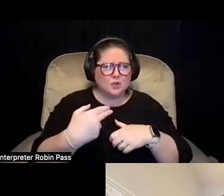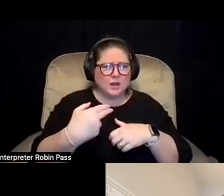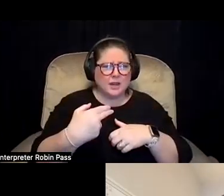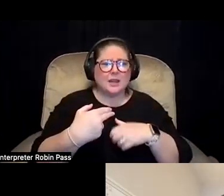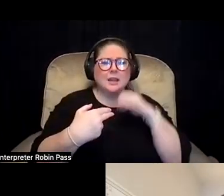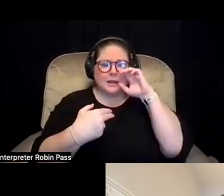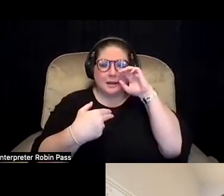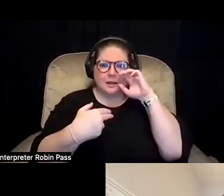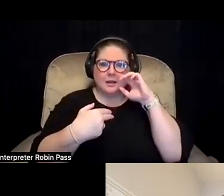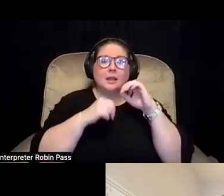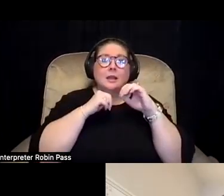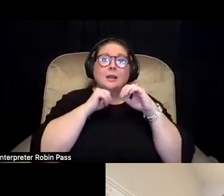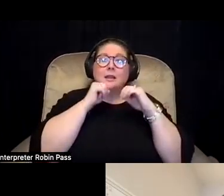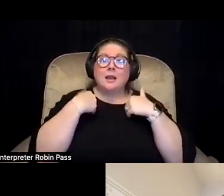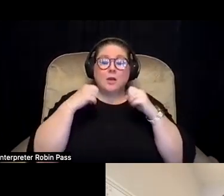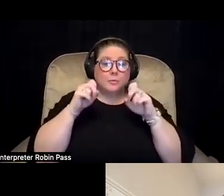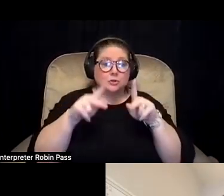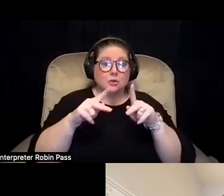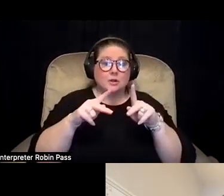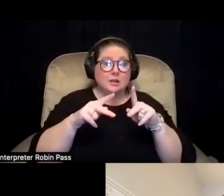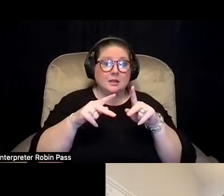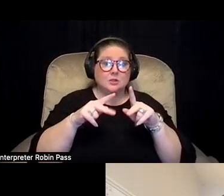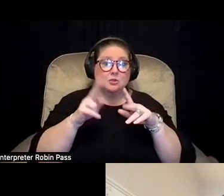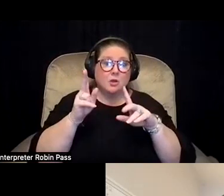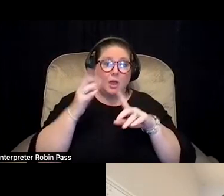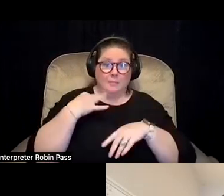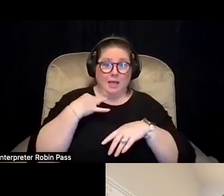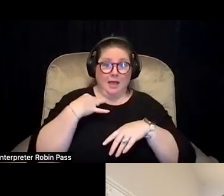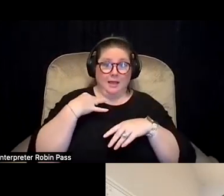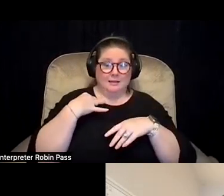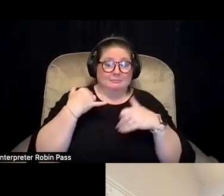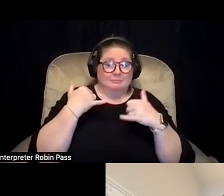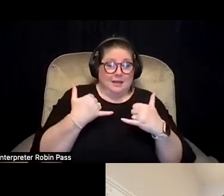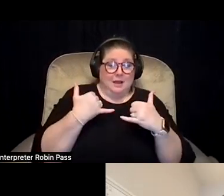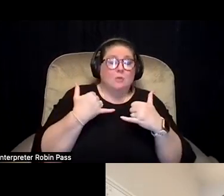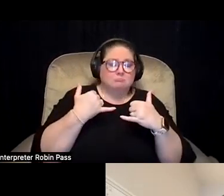around definitely keep your eyes peeled for some uh spring or summer opportunities to work with